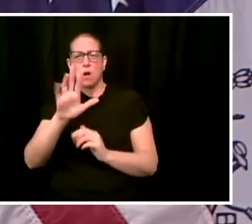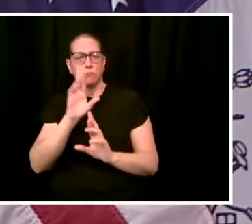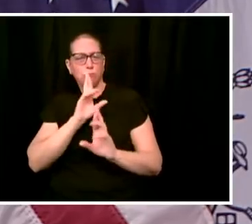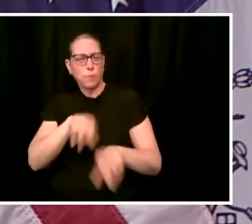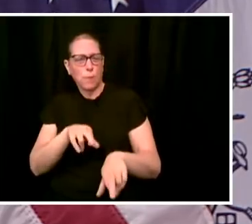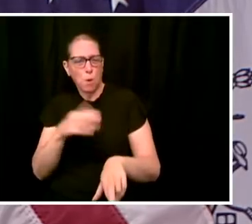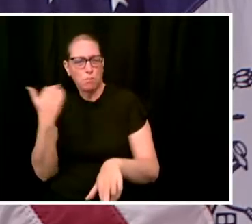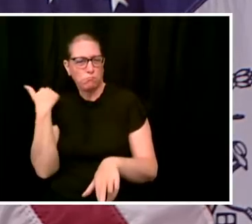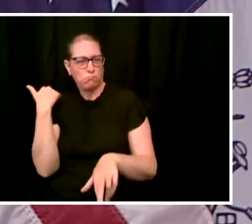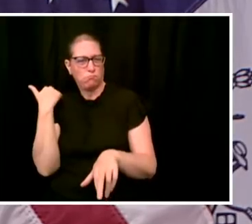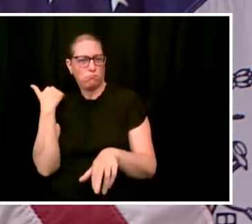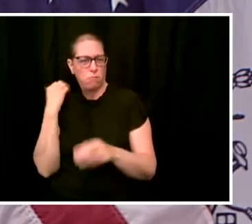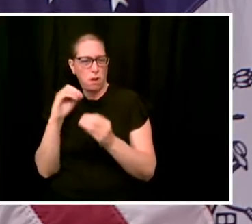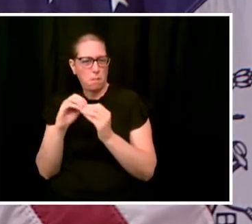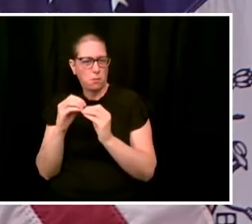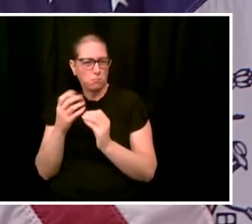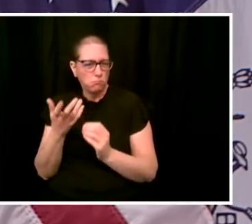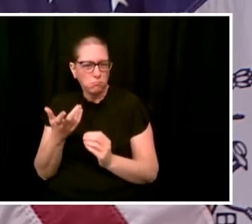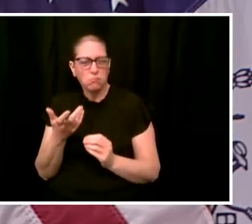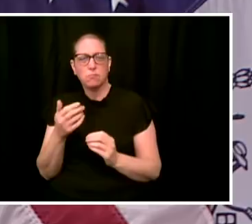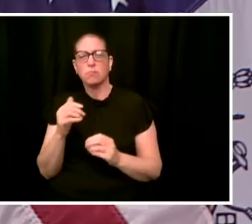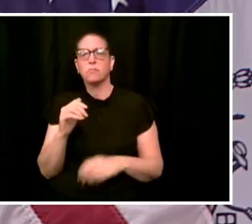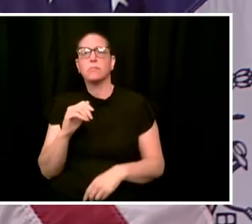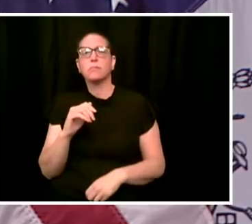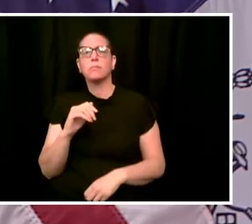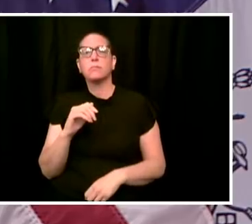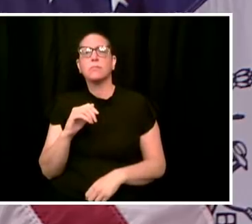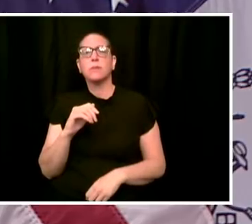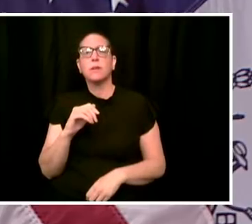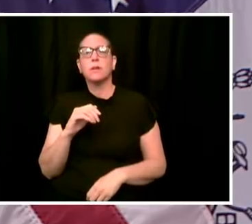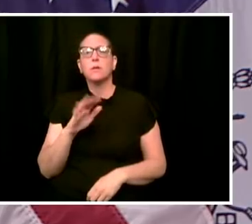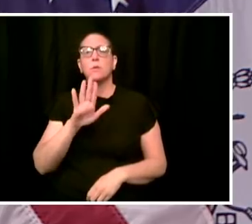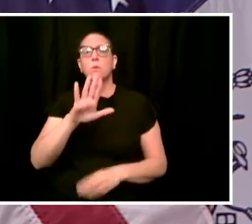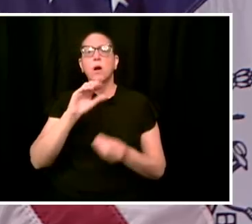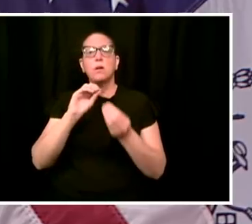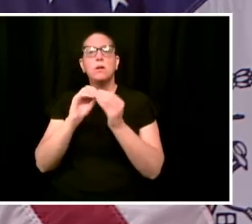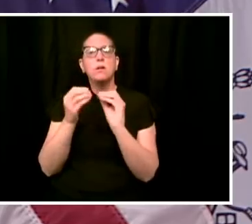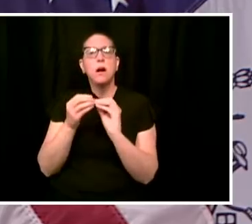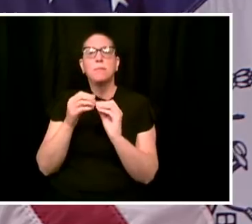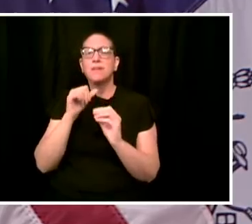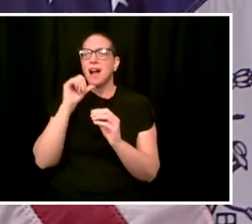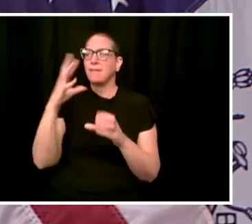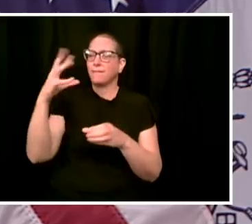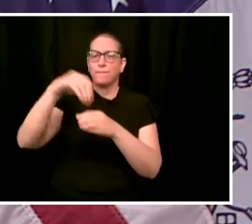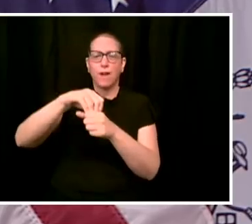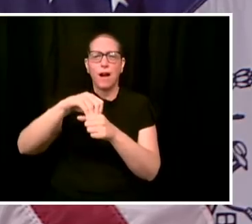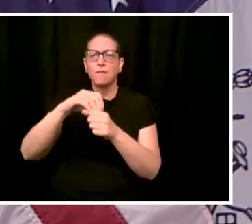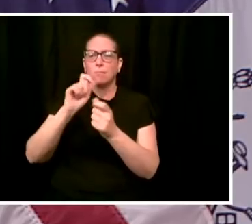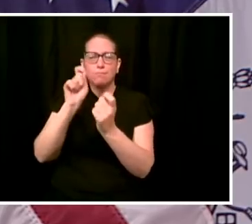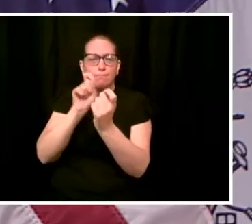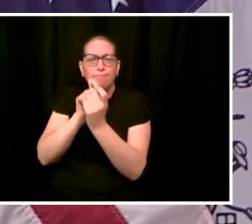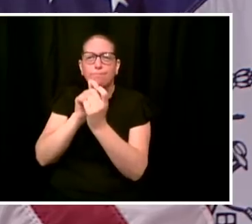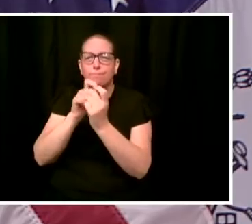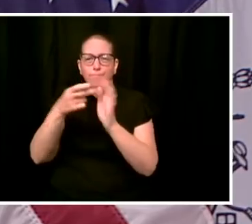WEEK. LAST WEEK'S DATA DID NOT INCLUDE INSNCTAESIN WHICH OFFICERS ARE CHARGING